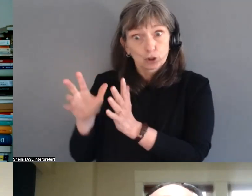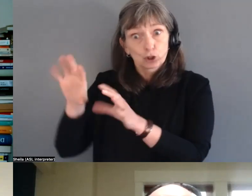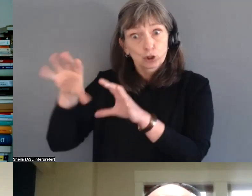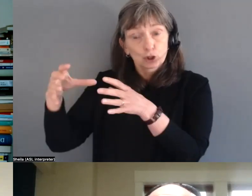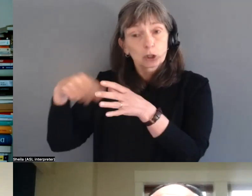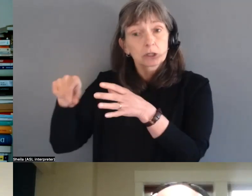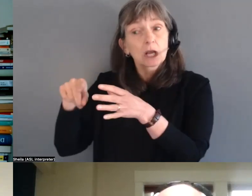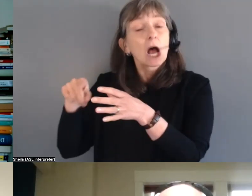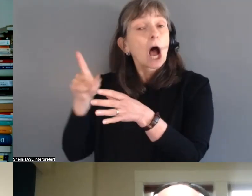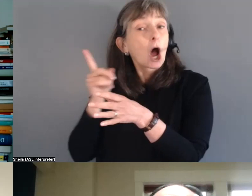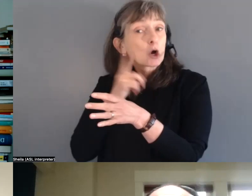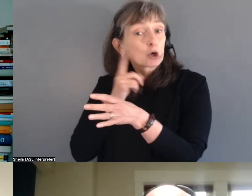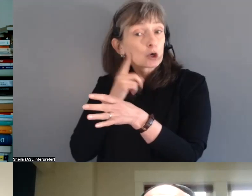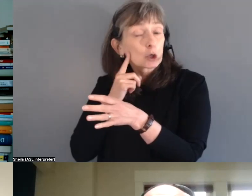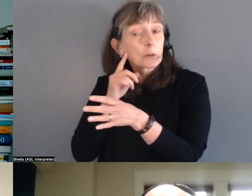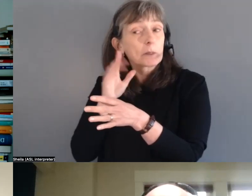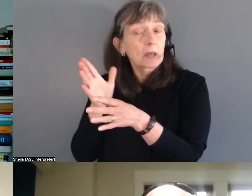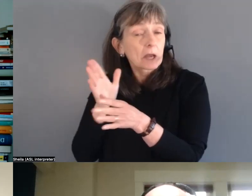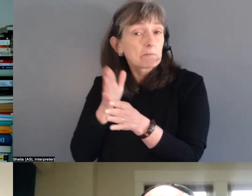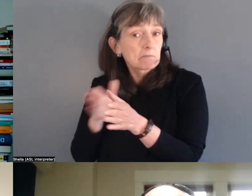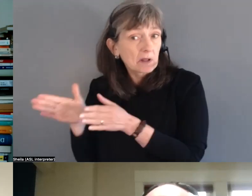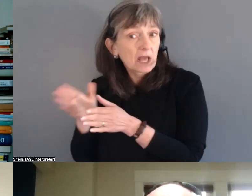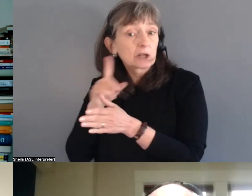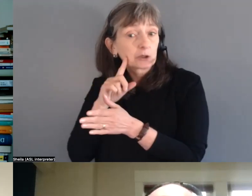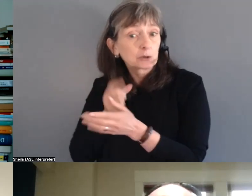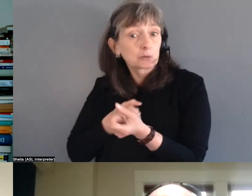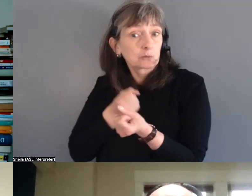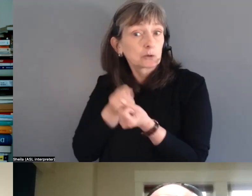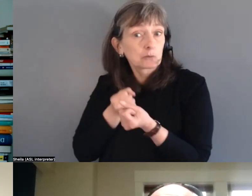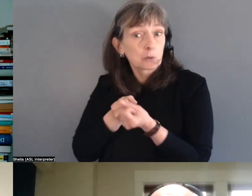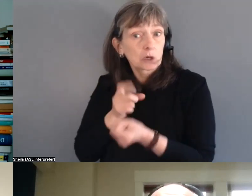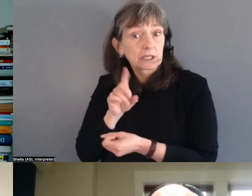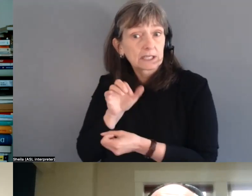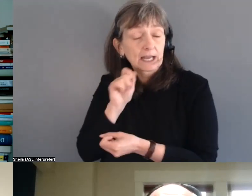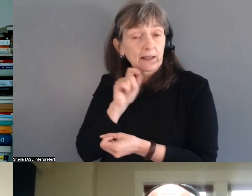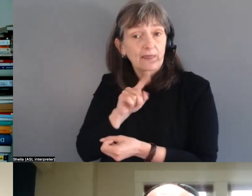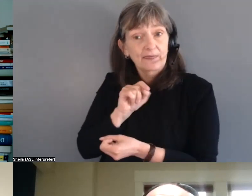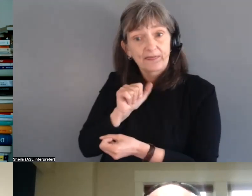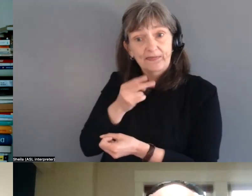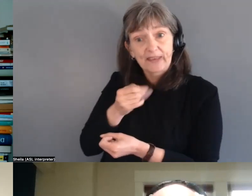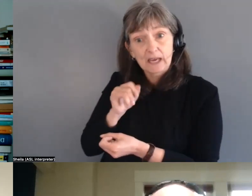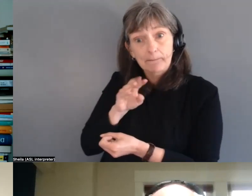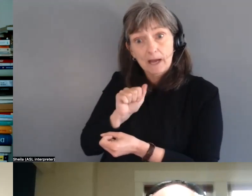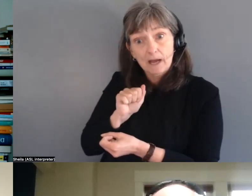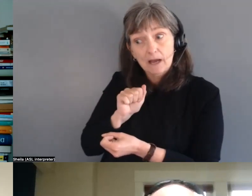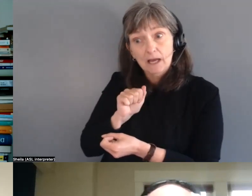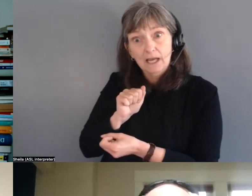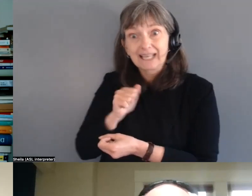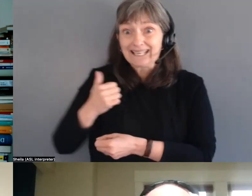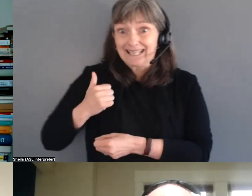data here as soon as next year. And I believe most or all already support it internationally.